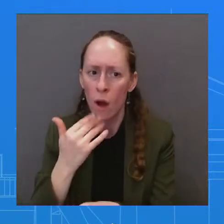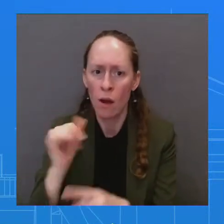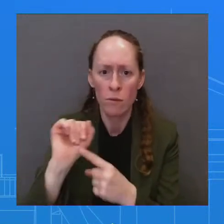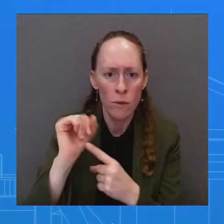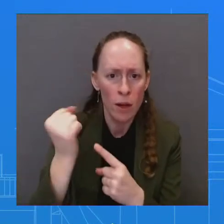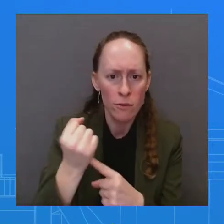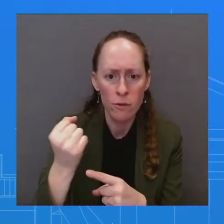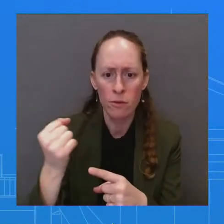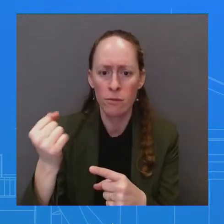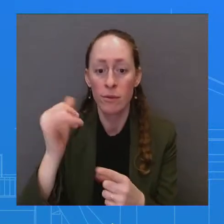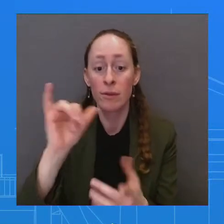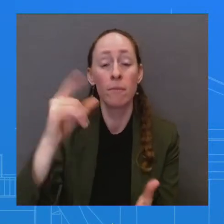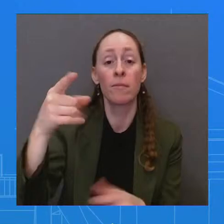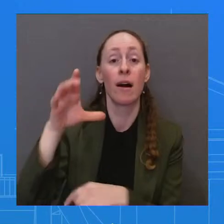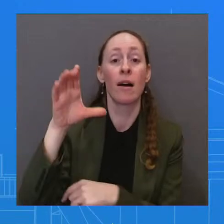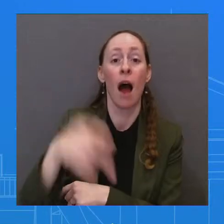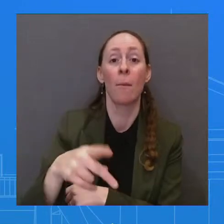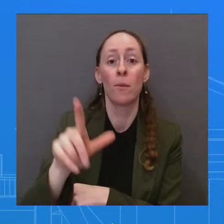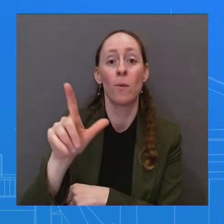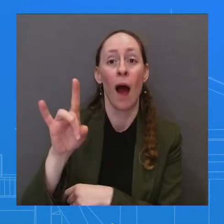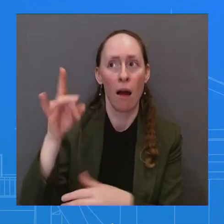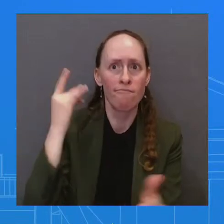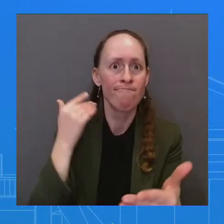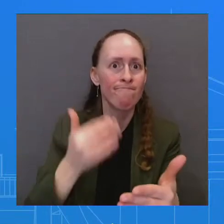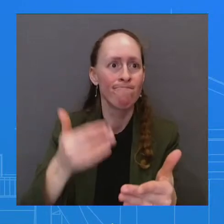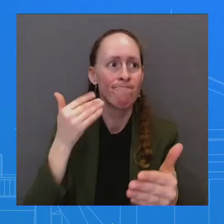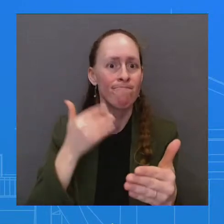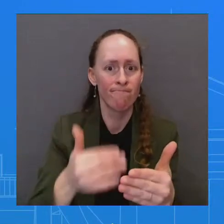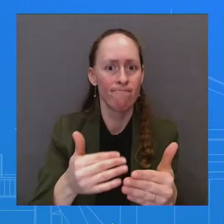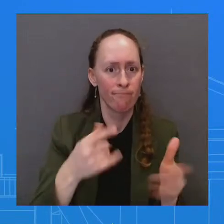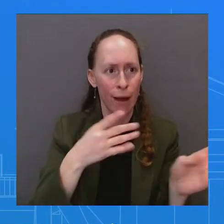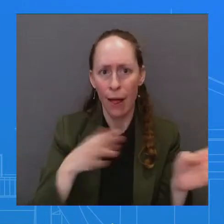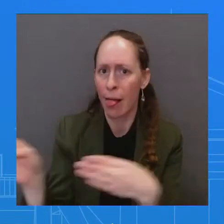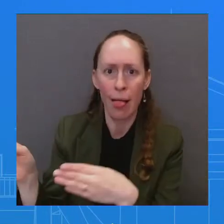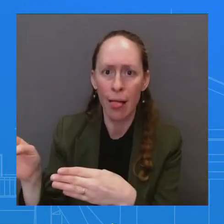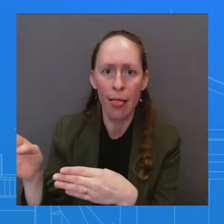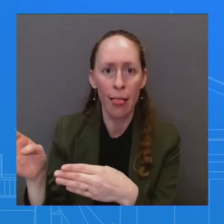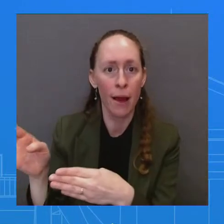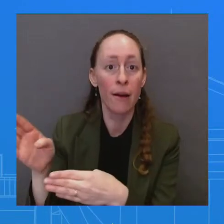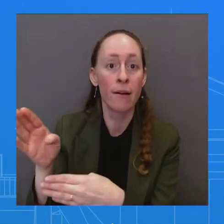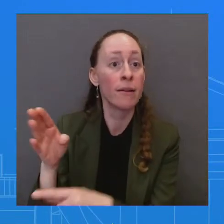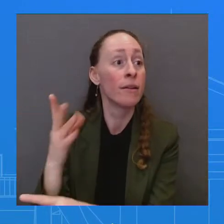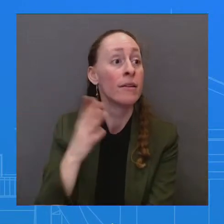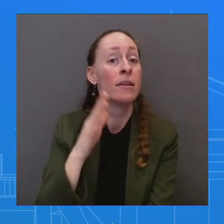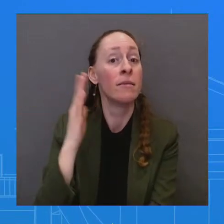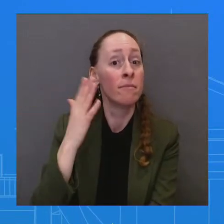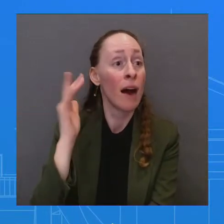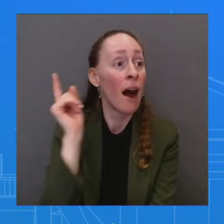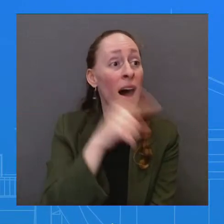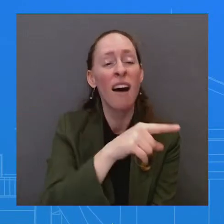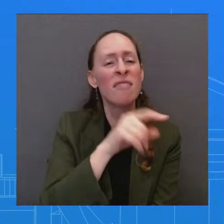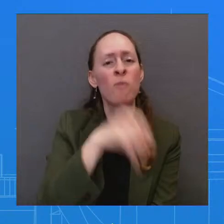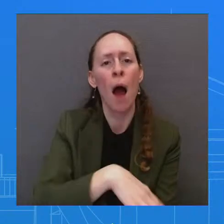Mr. Kirby: Well, I've seen some press reporting on that. I'm -- I don't have anything to speak to with respect to travel to COP.